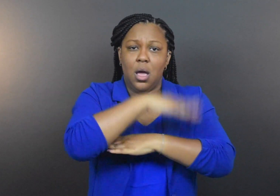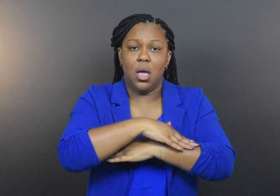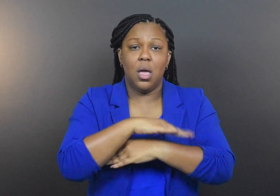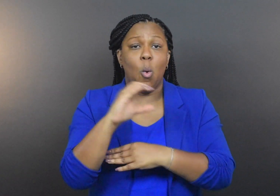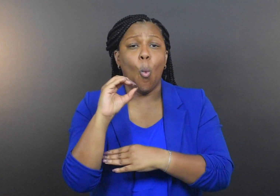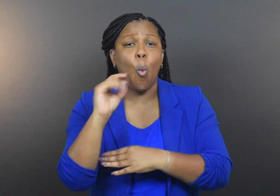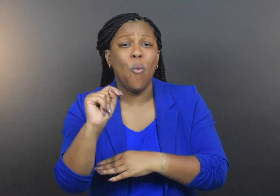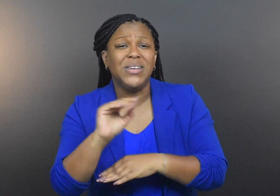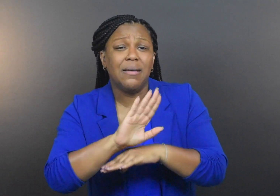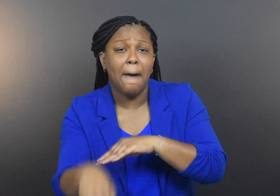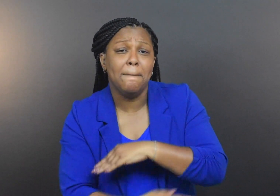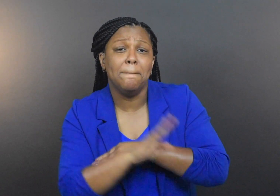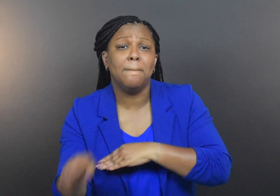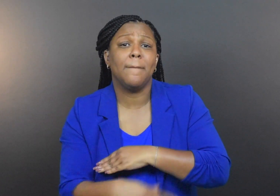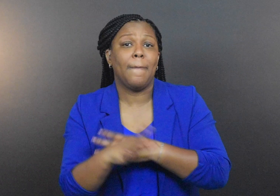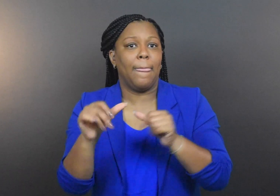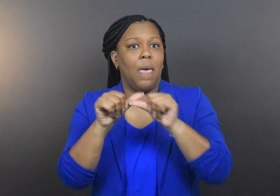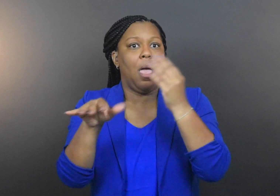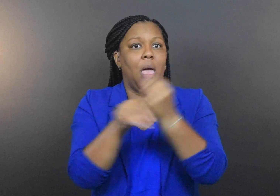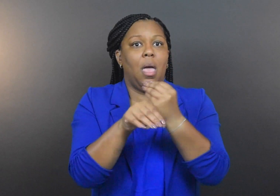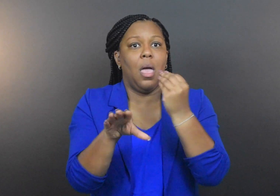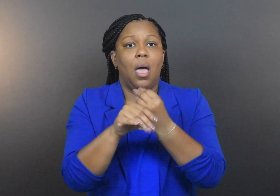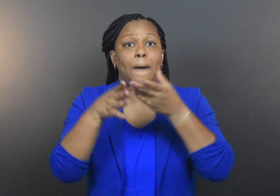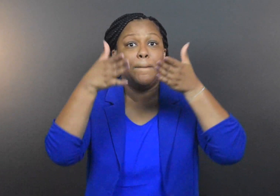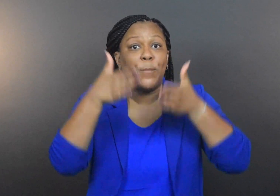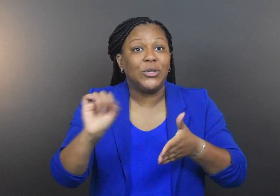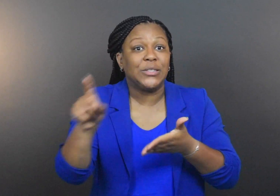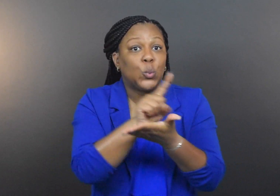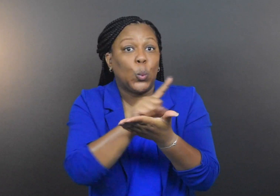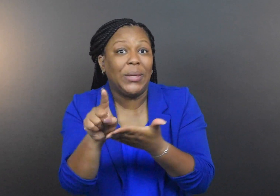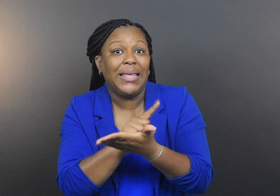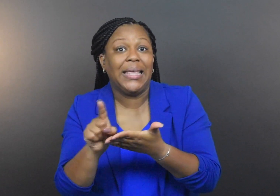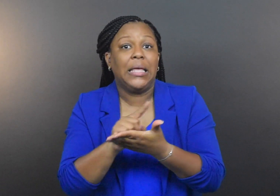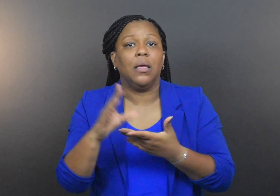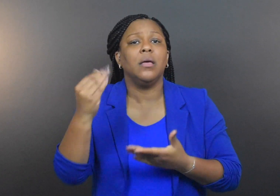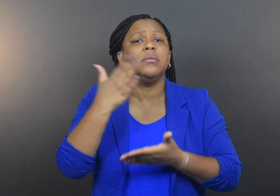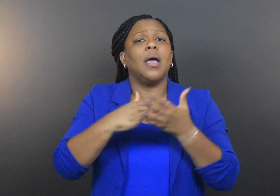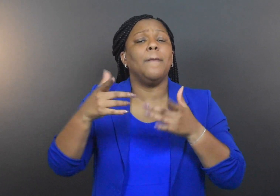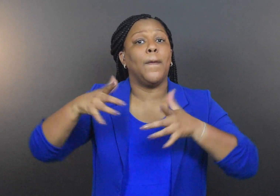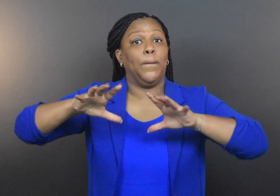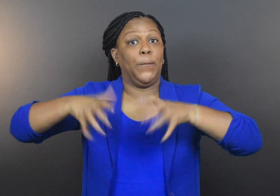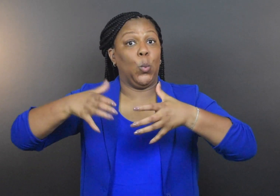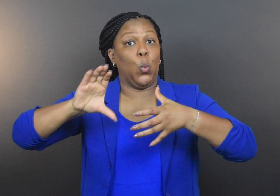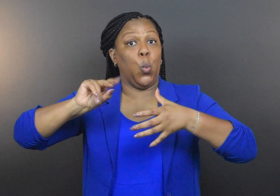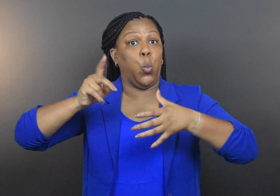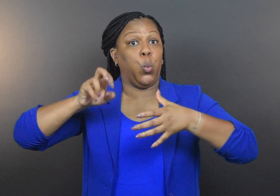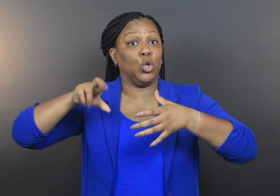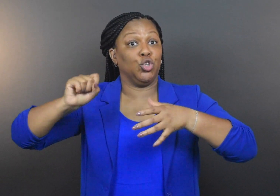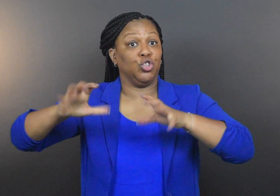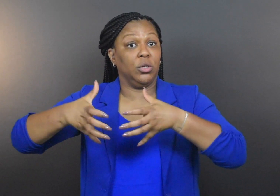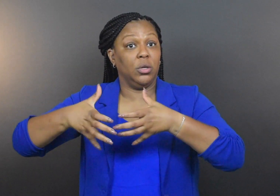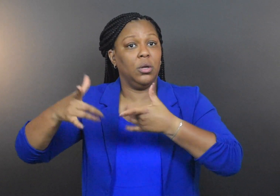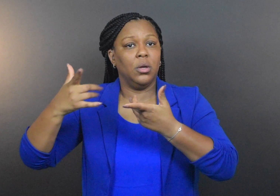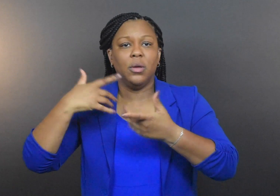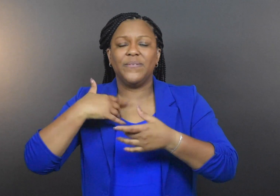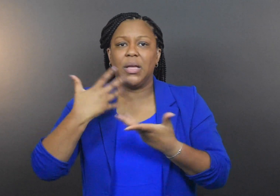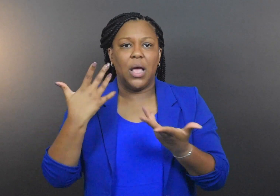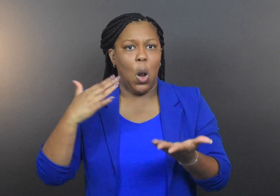added up to person-weeks, and the pool of coders ran low while work piled higher than ever before.